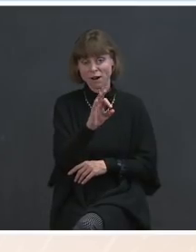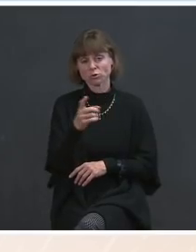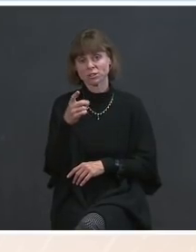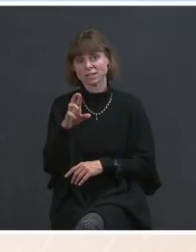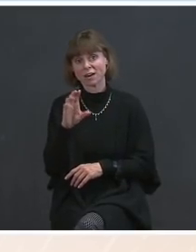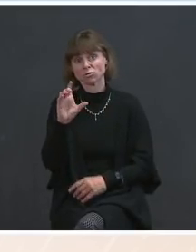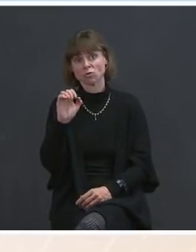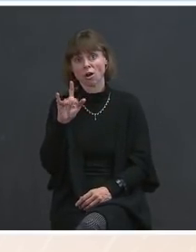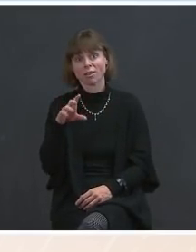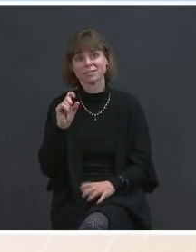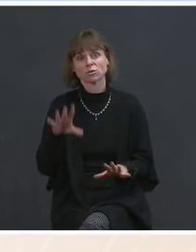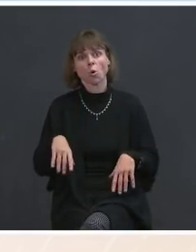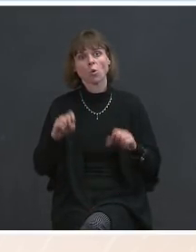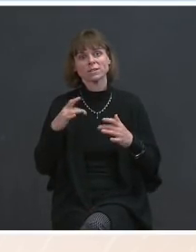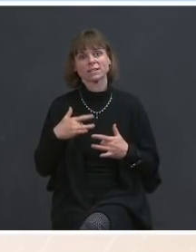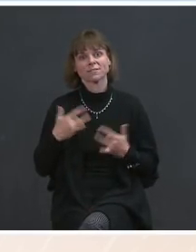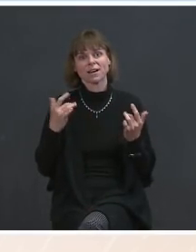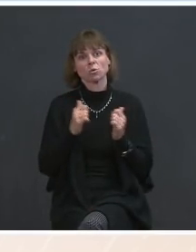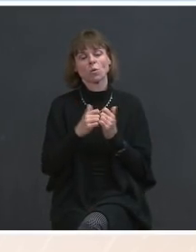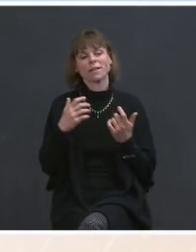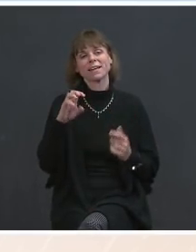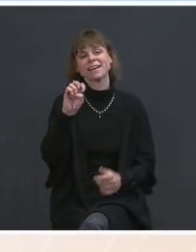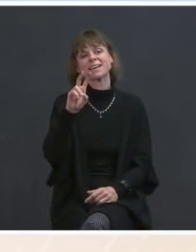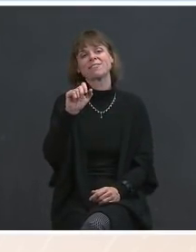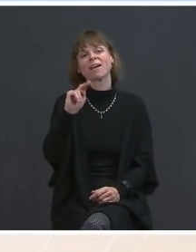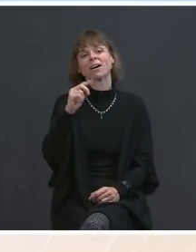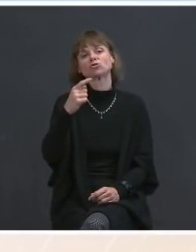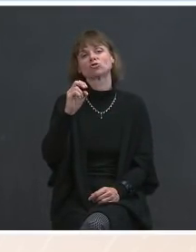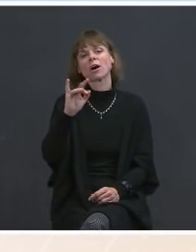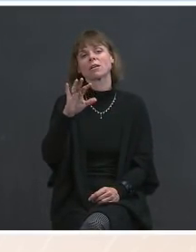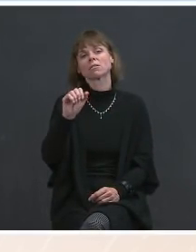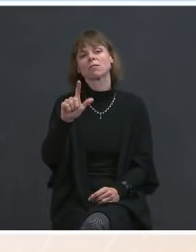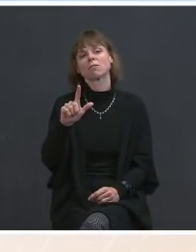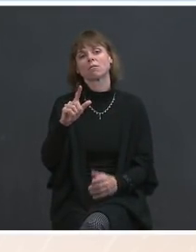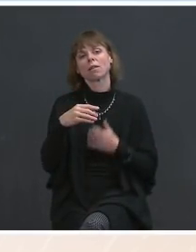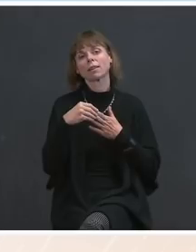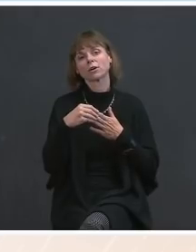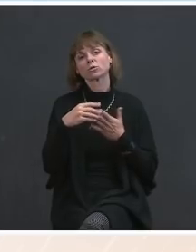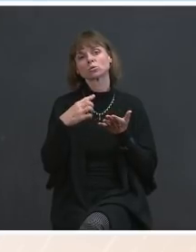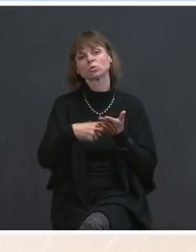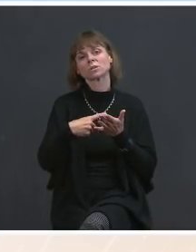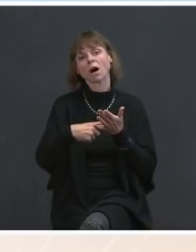will be hosting an event with evangelical leaders to discuss the vaccine and how we can partner with them.